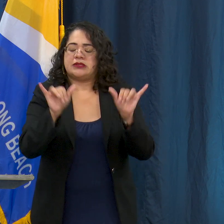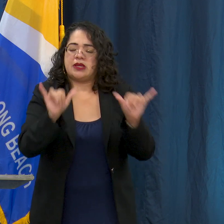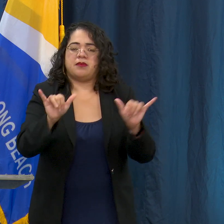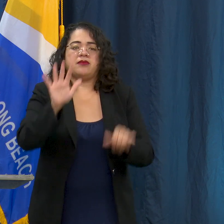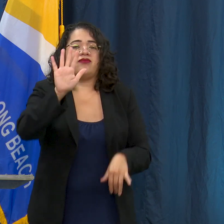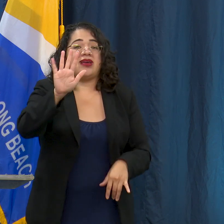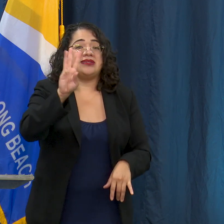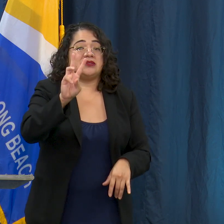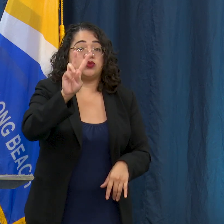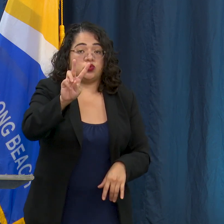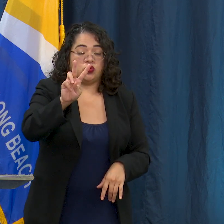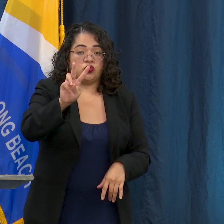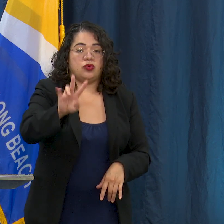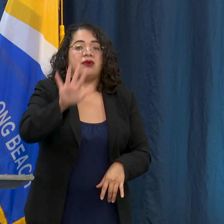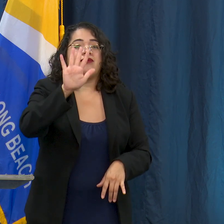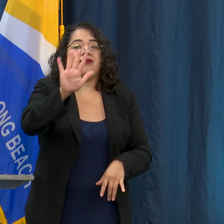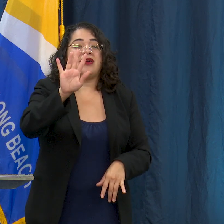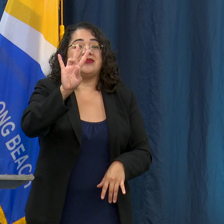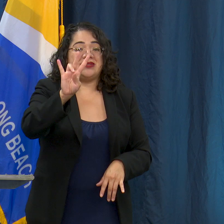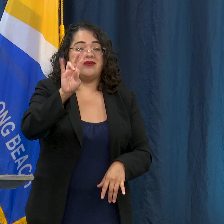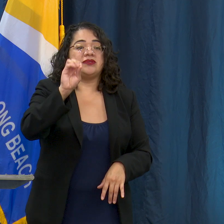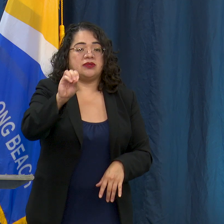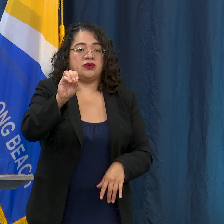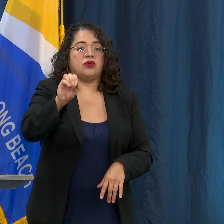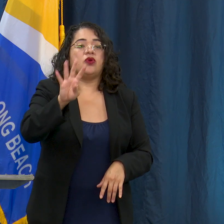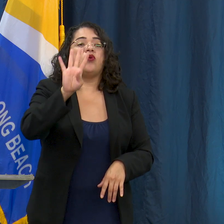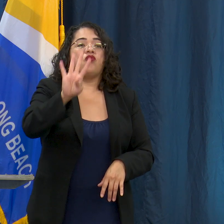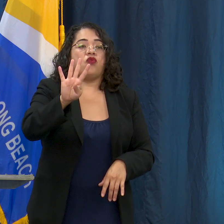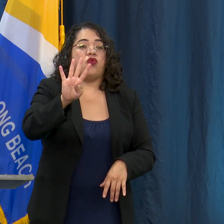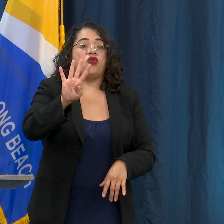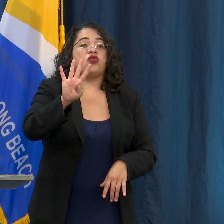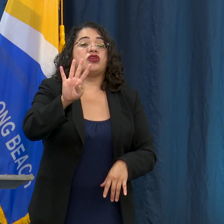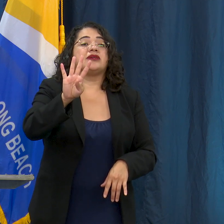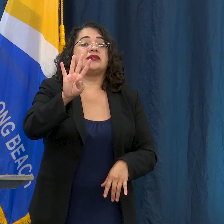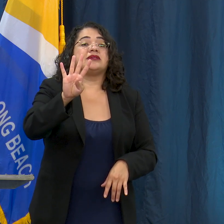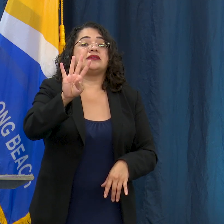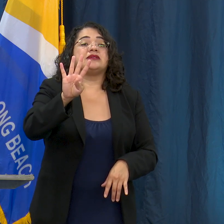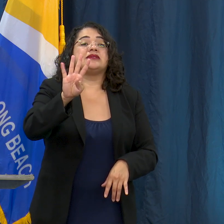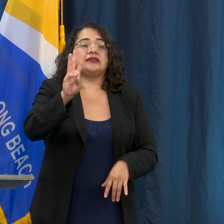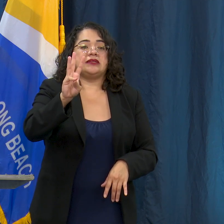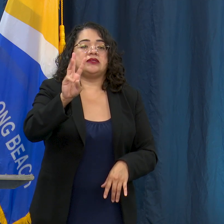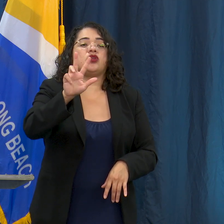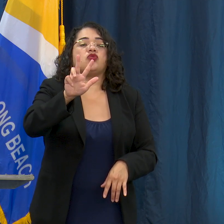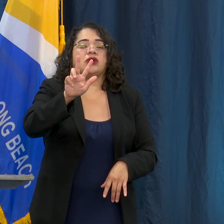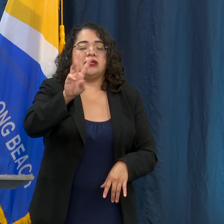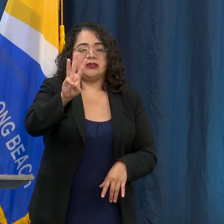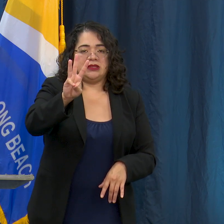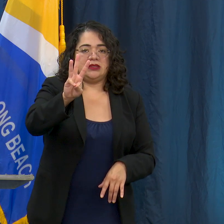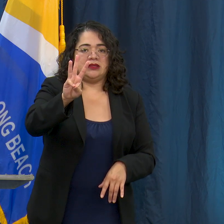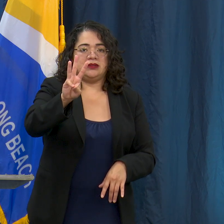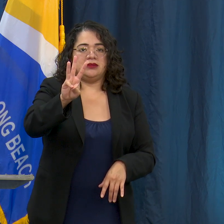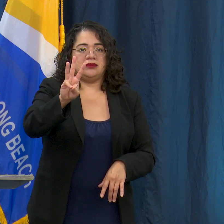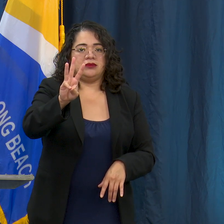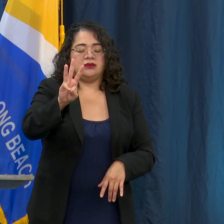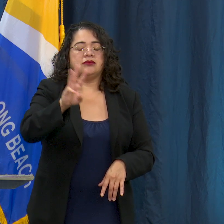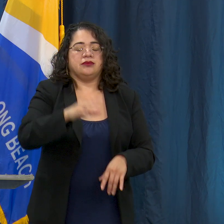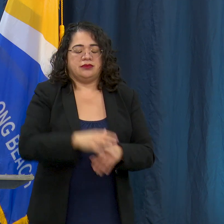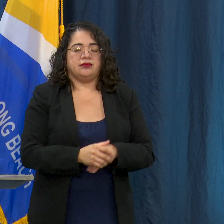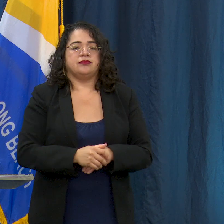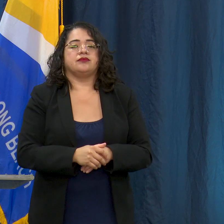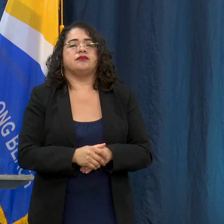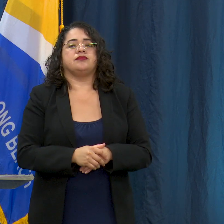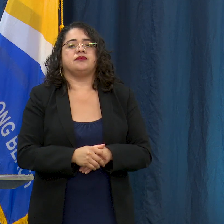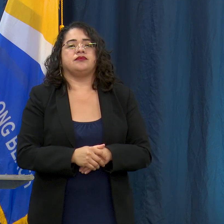562) 570 - INFO (4636).